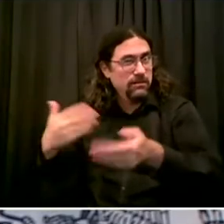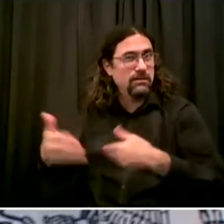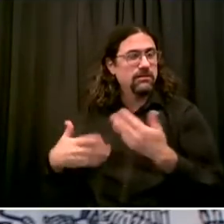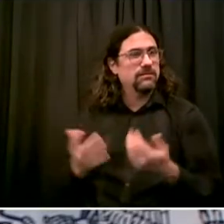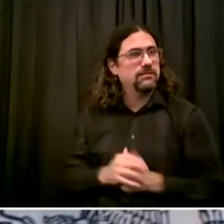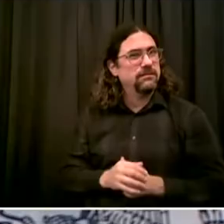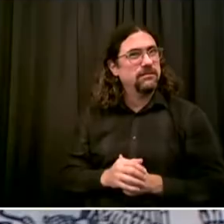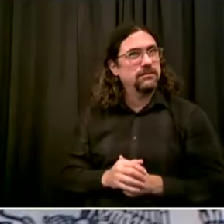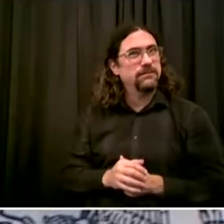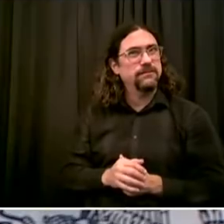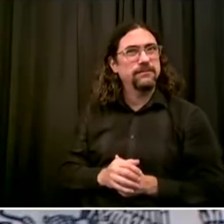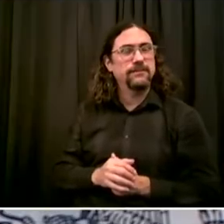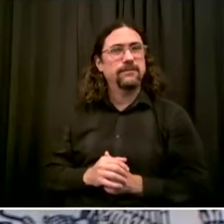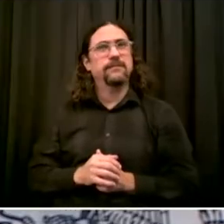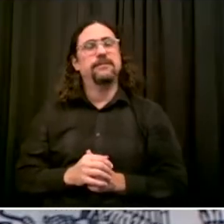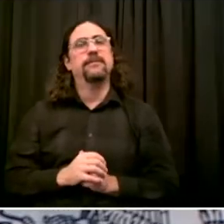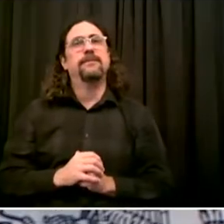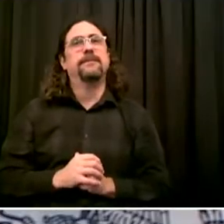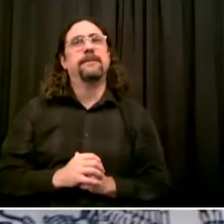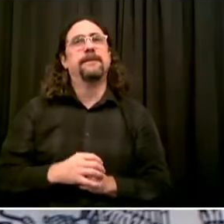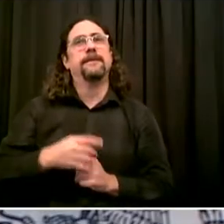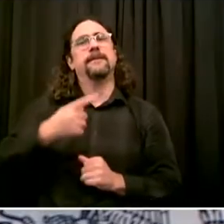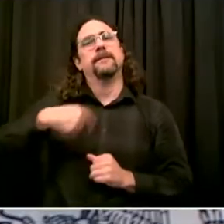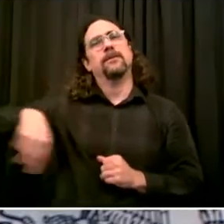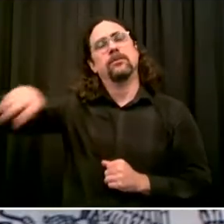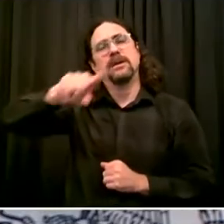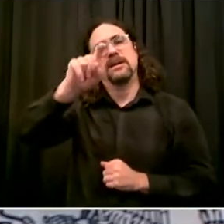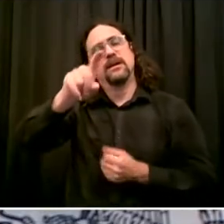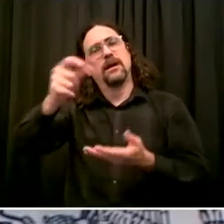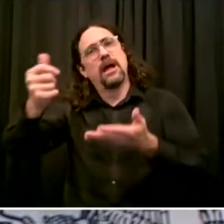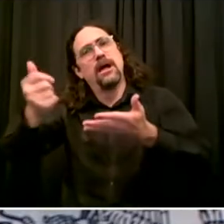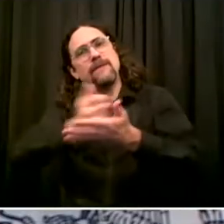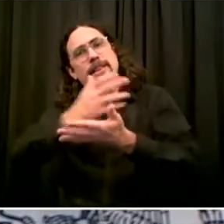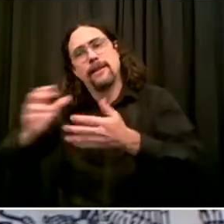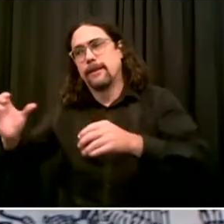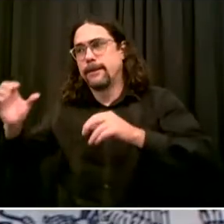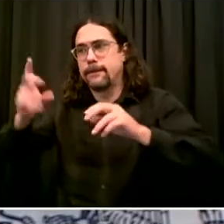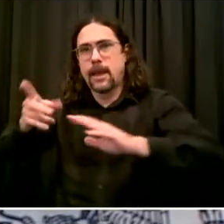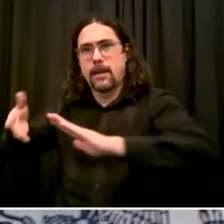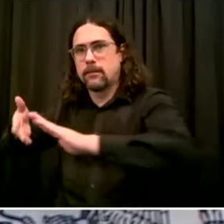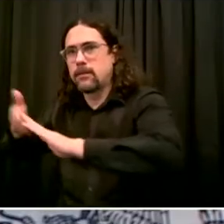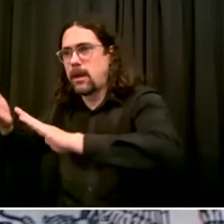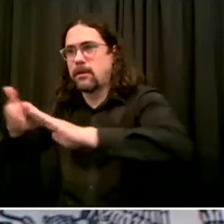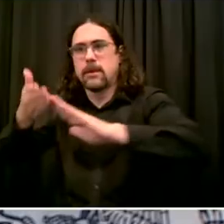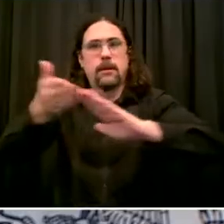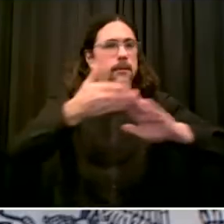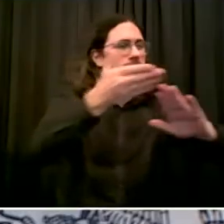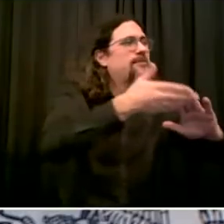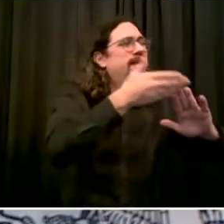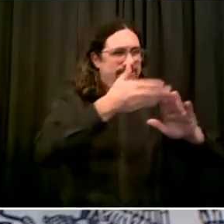AND WORK CLOSER WITH THE COMMUNITIES AND HAVE MOE RGUN ARRESTS UBT E W CANNOT OMCPLETE